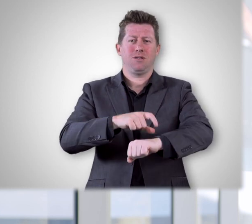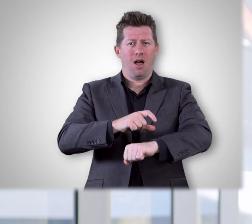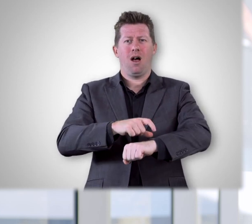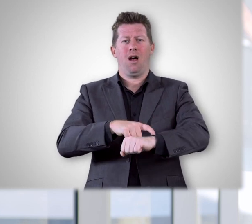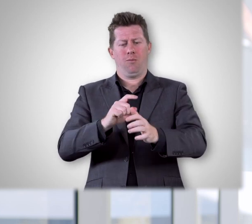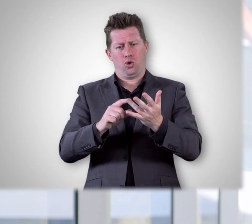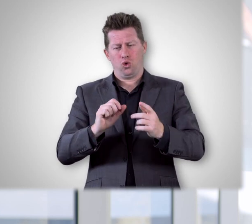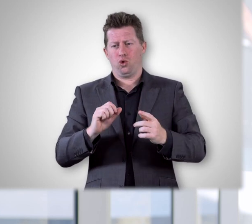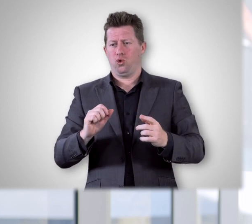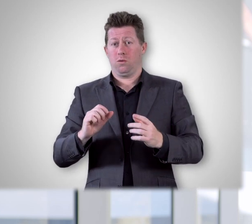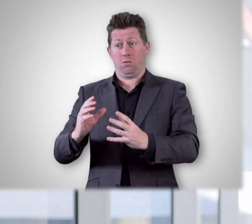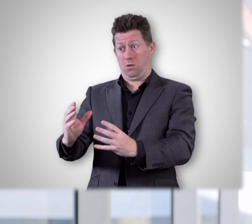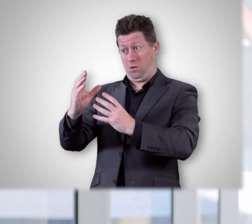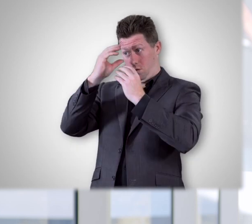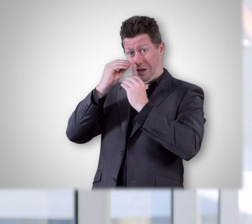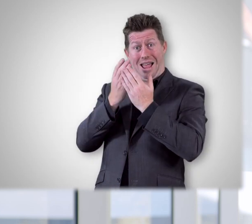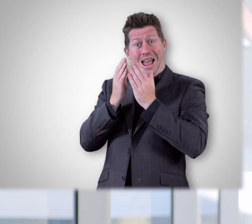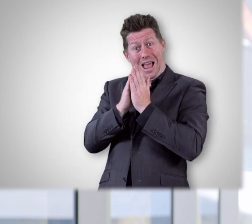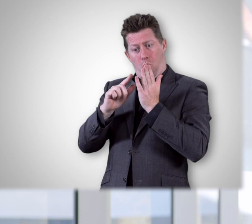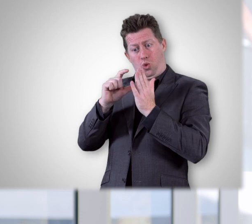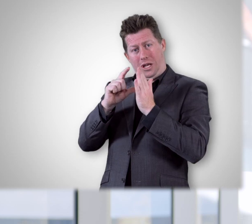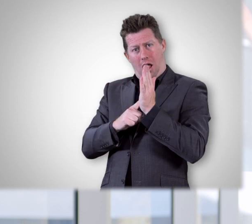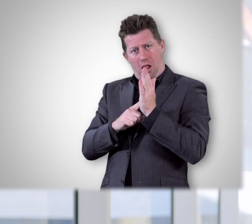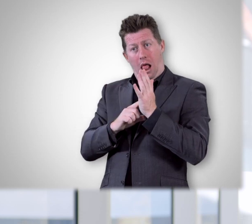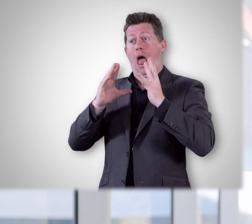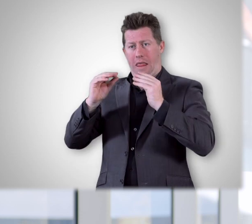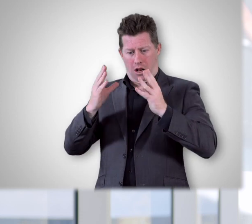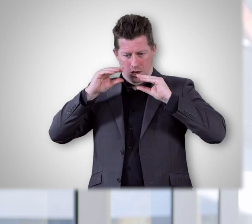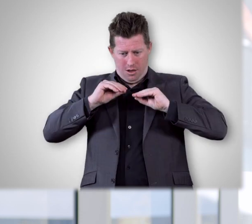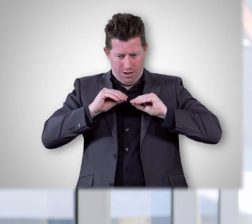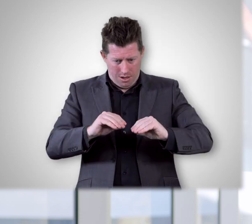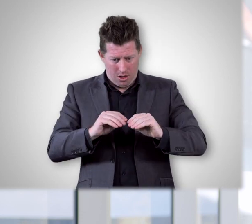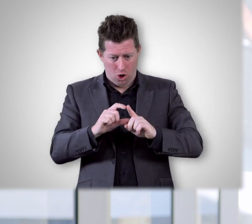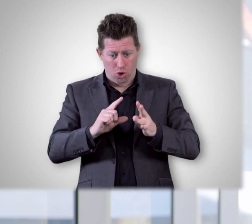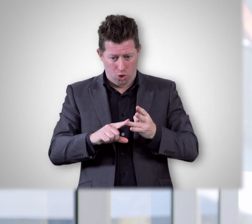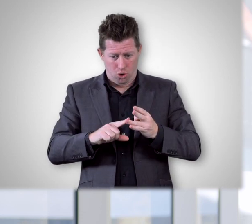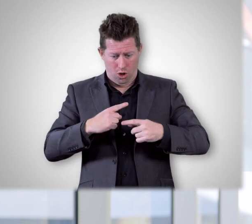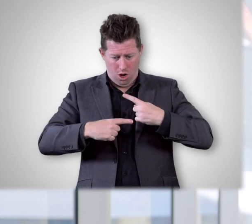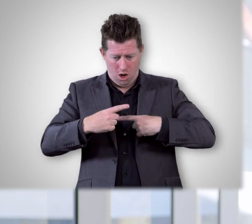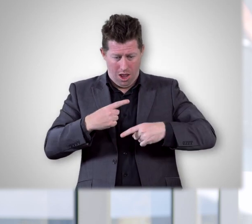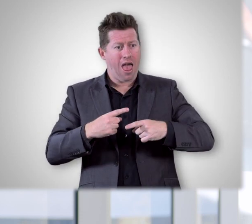need to have time to upskill, to learn how to do these things, you need time to apply these things,